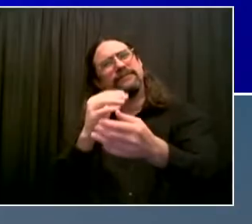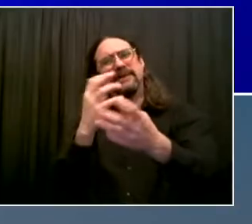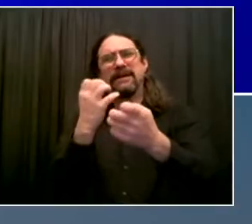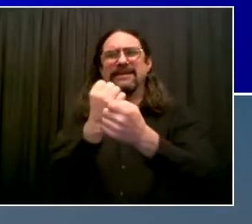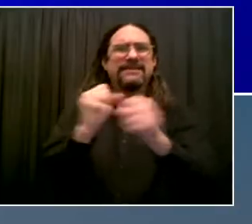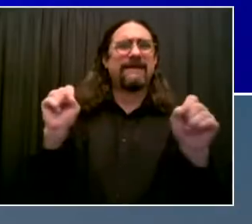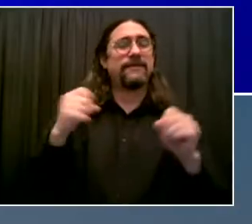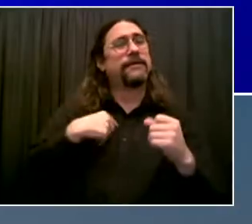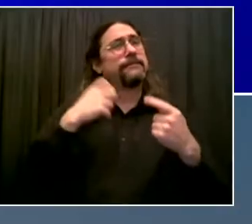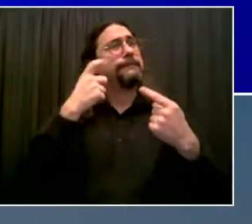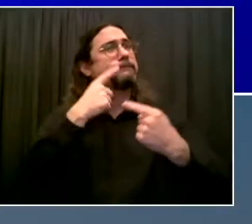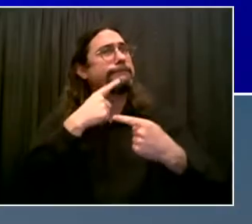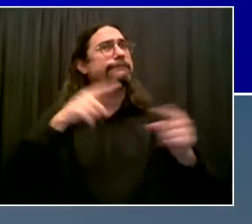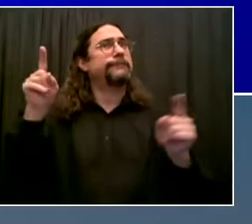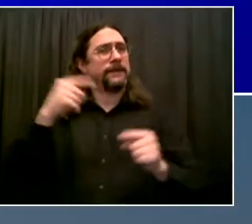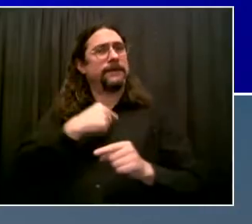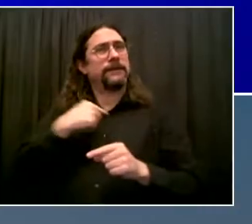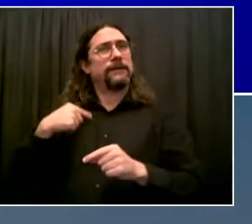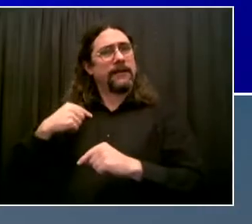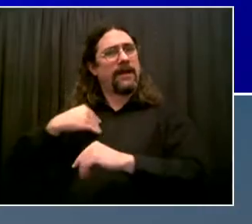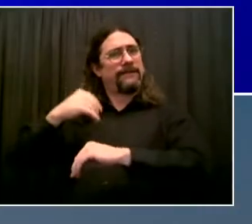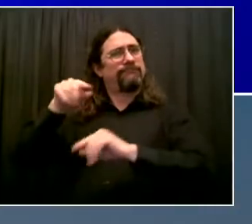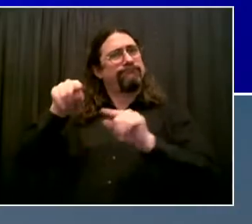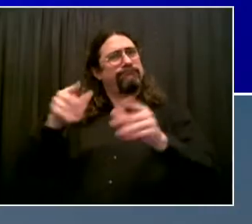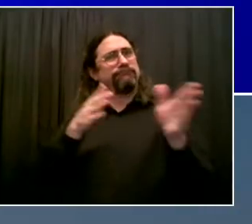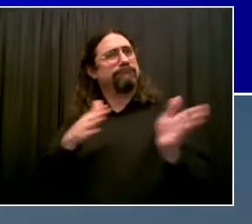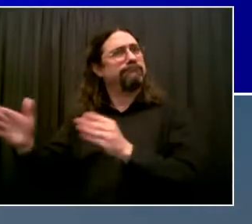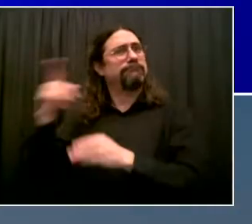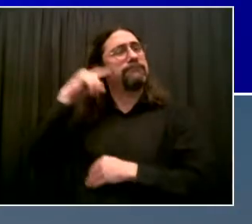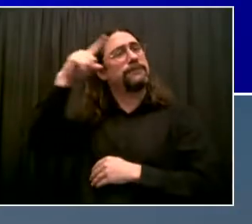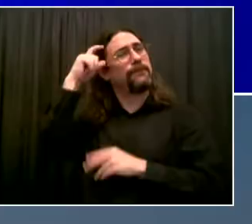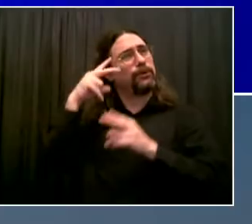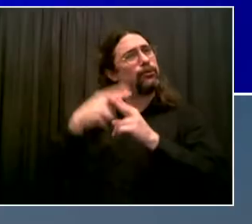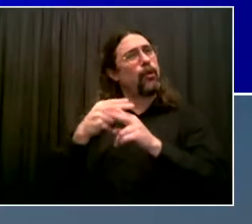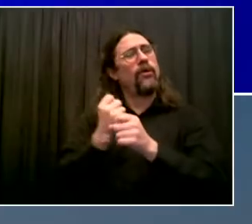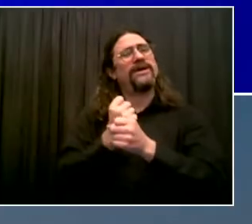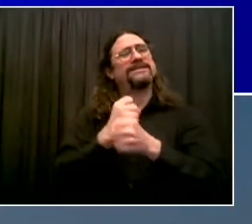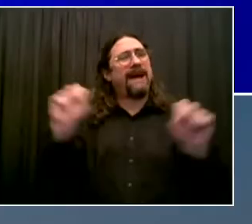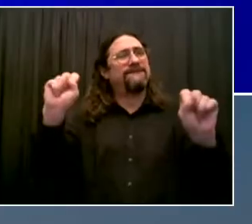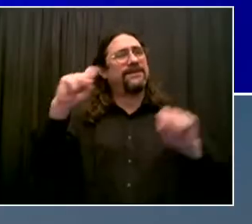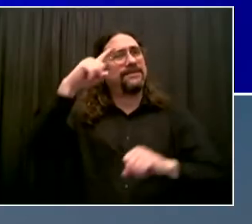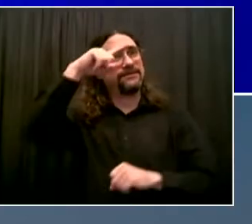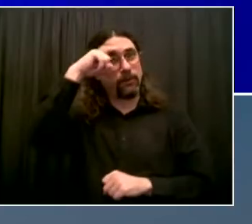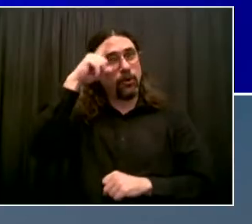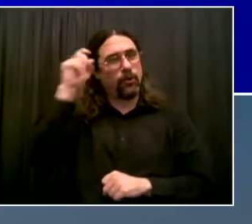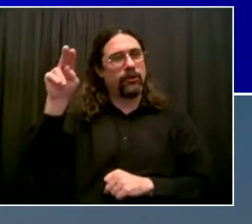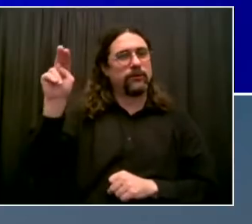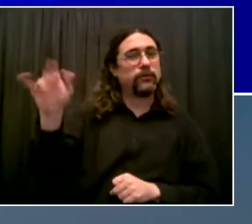SUMMER. AND TODAY I ANNOUNCE SAFE SUMMER NYC.